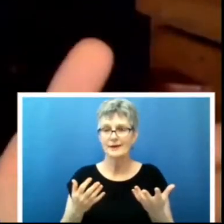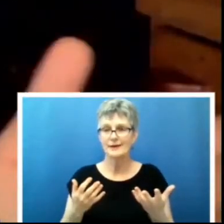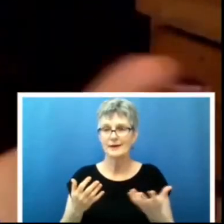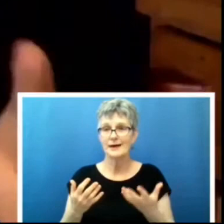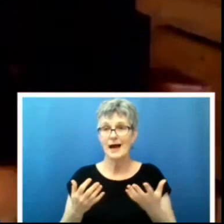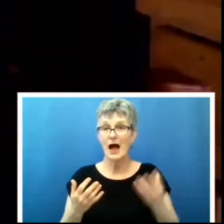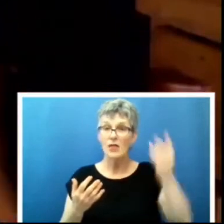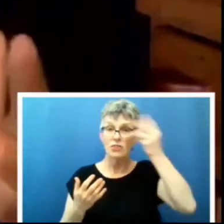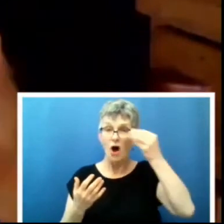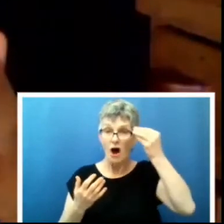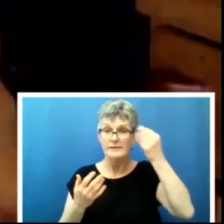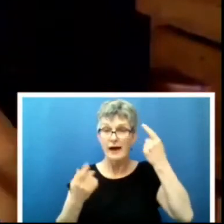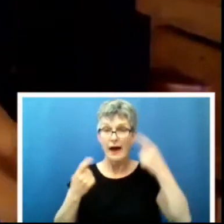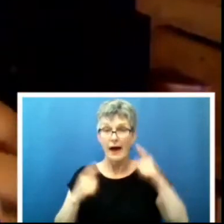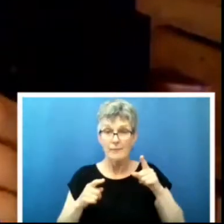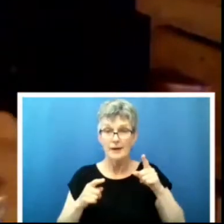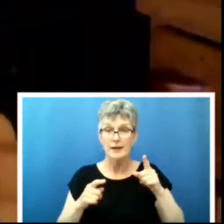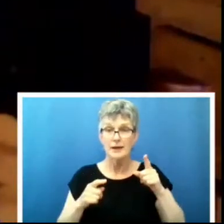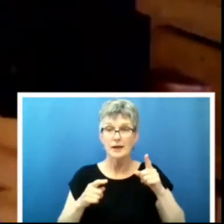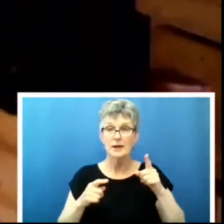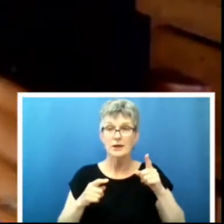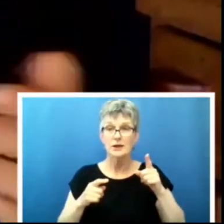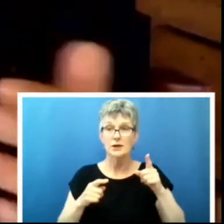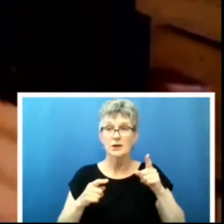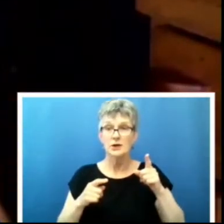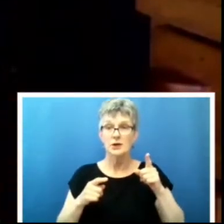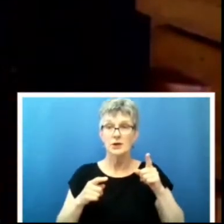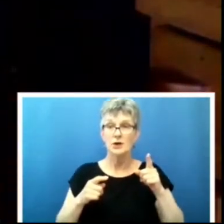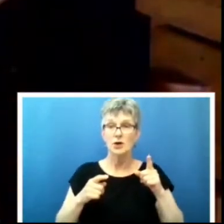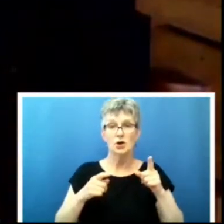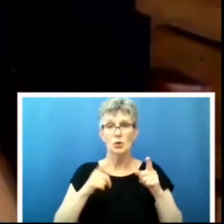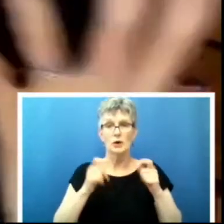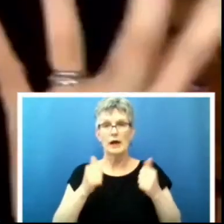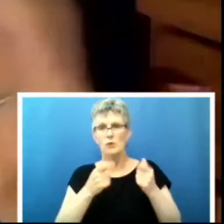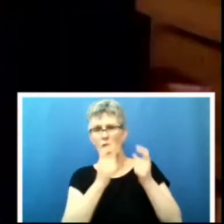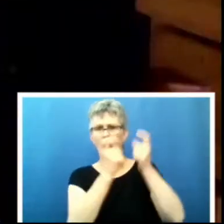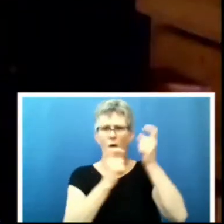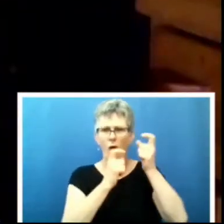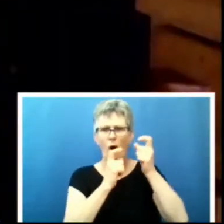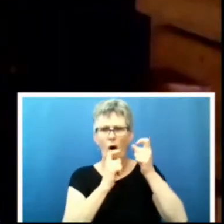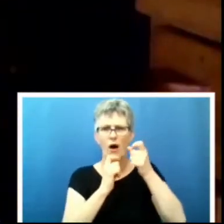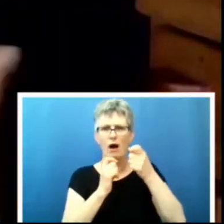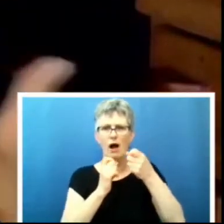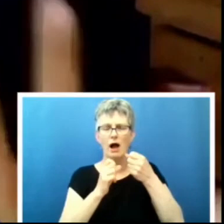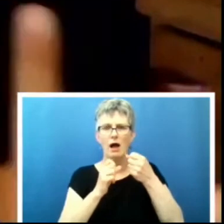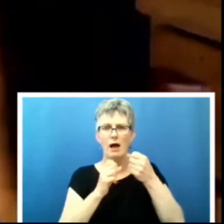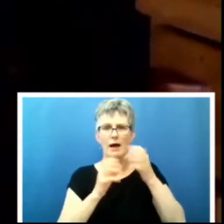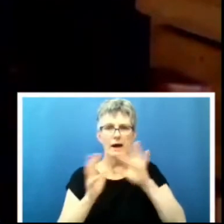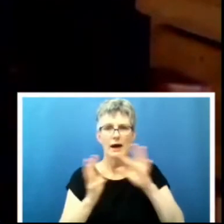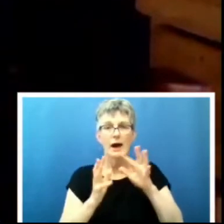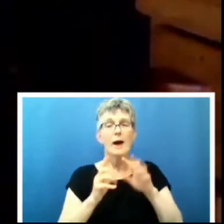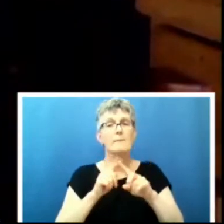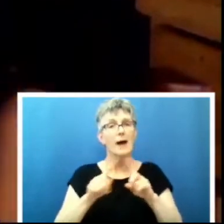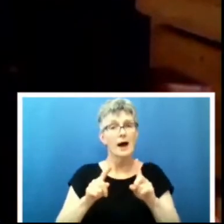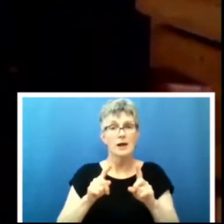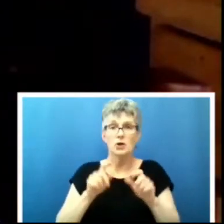You can gain mastery with being with the thoughts and just having float by like clouds and you being the sky or in the ocean.